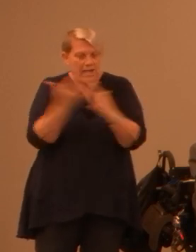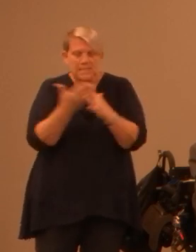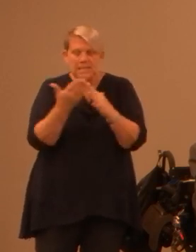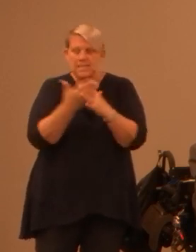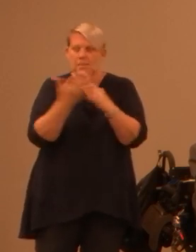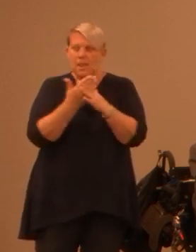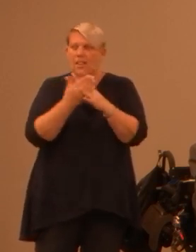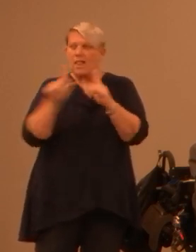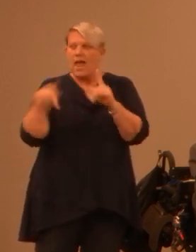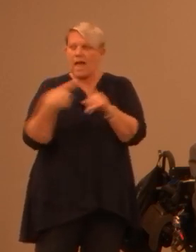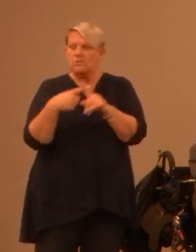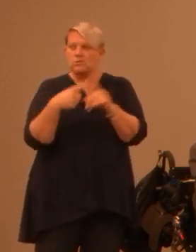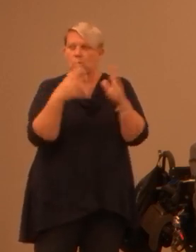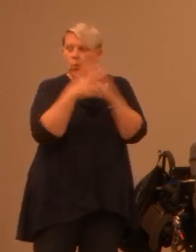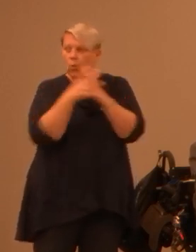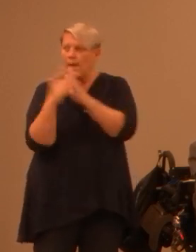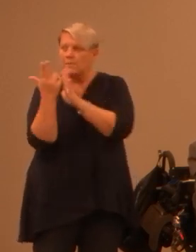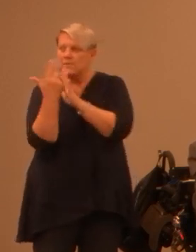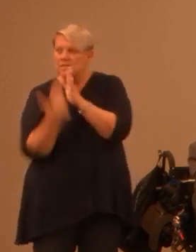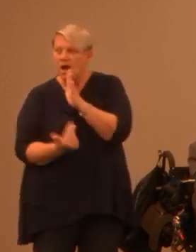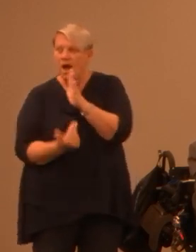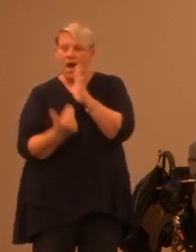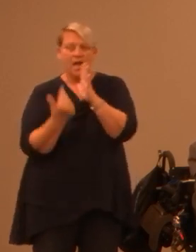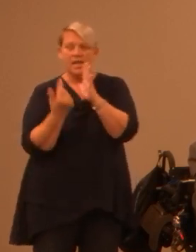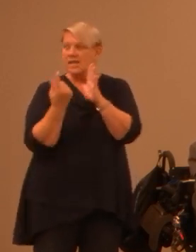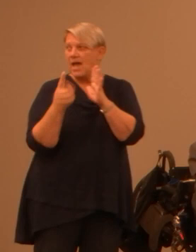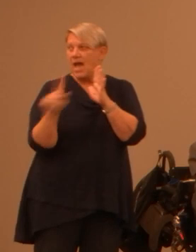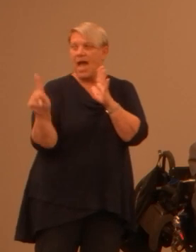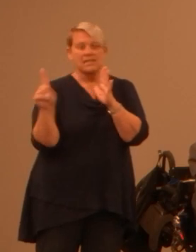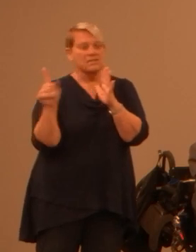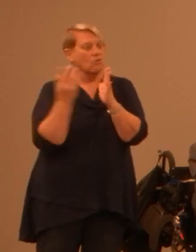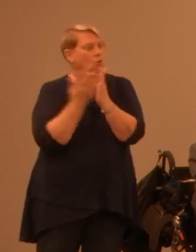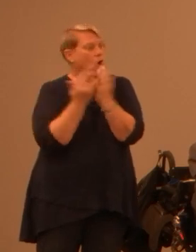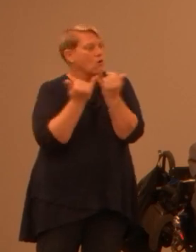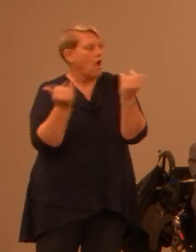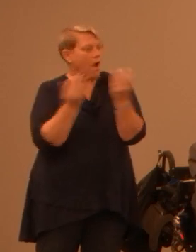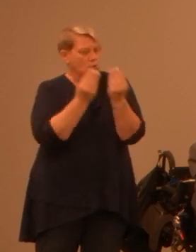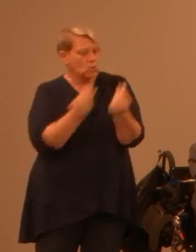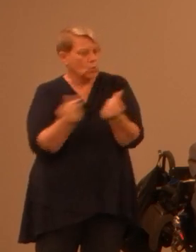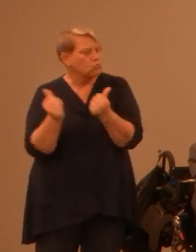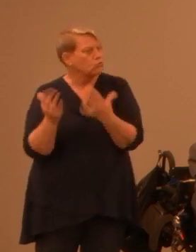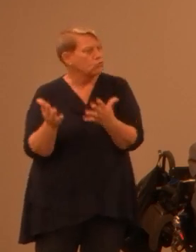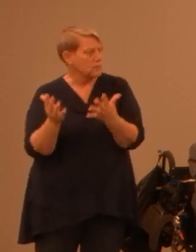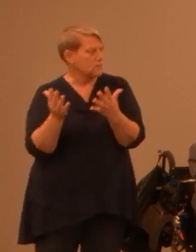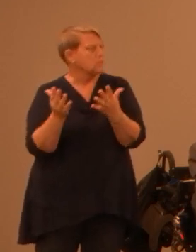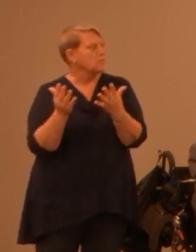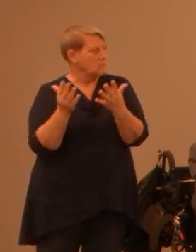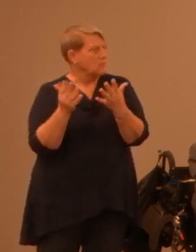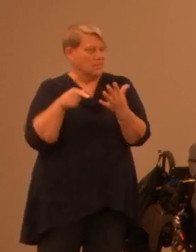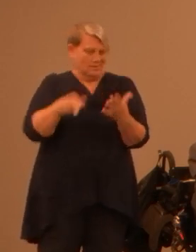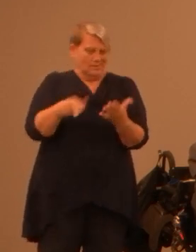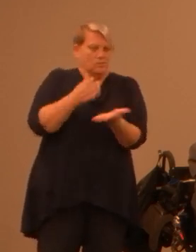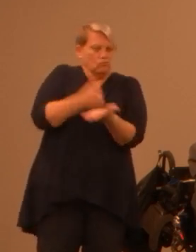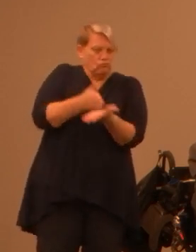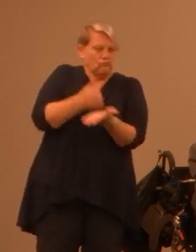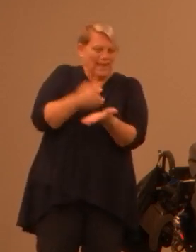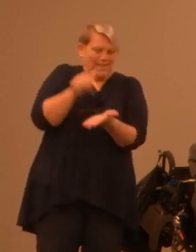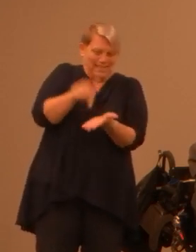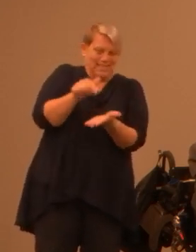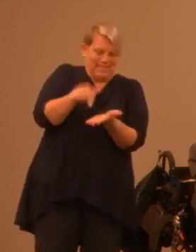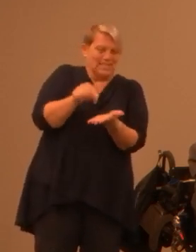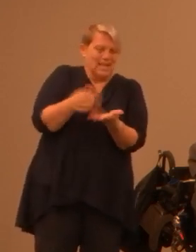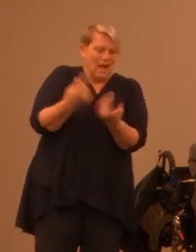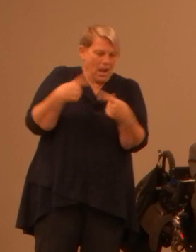web design and online solution design, which is really aligned with what we try